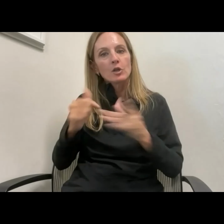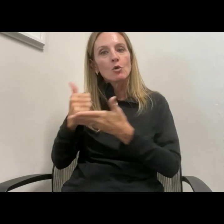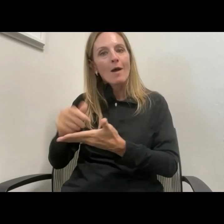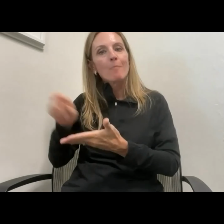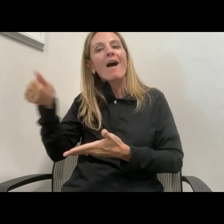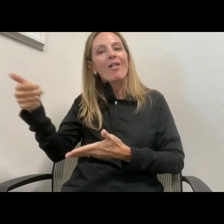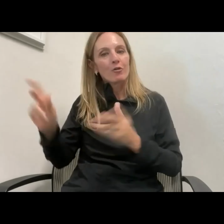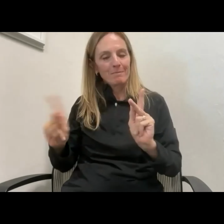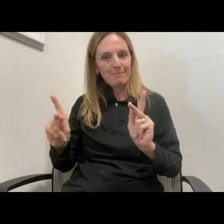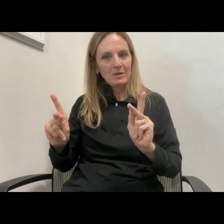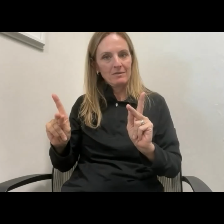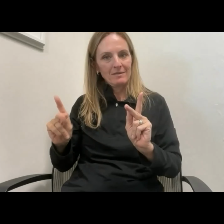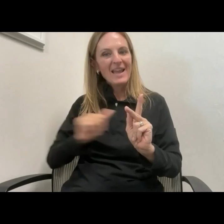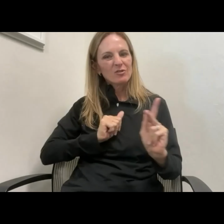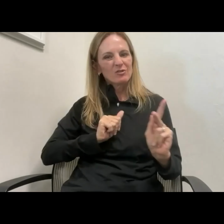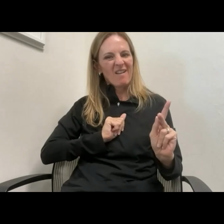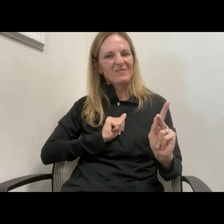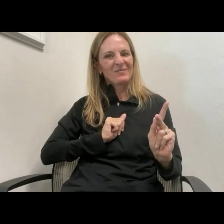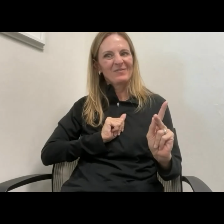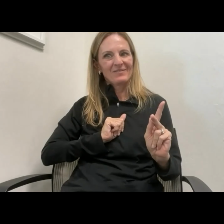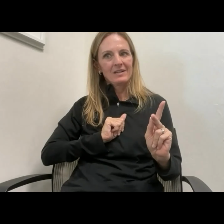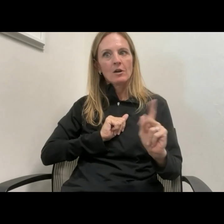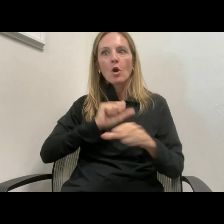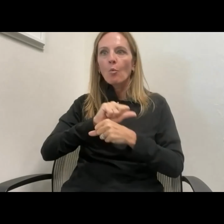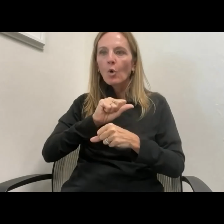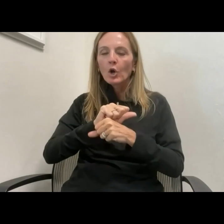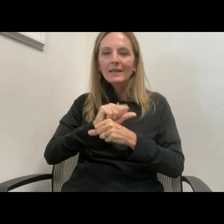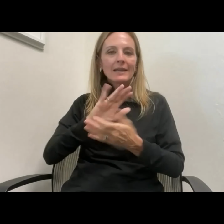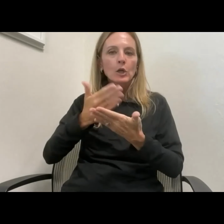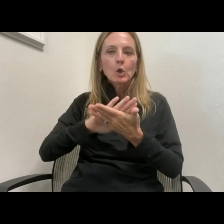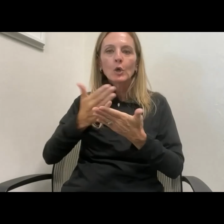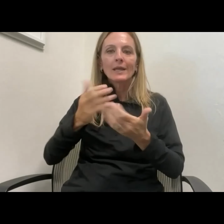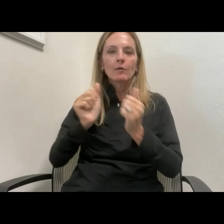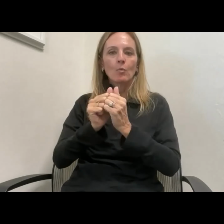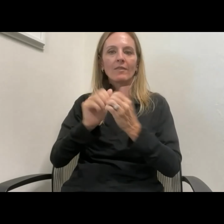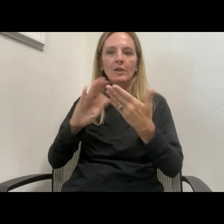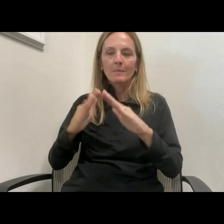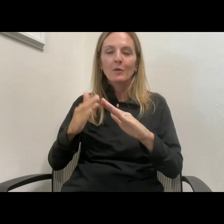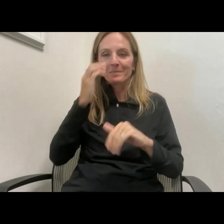Cooking with the community via Zoom oh that's so fun. We did a bannock making session and I